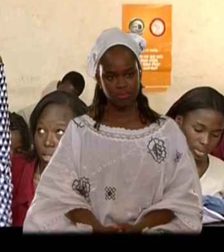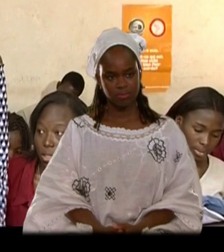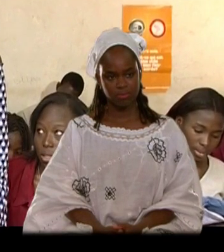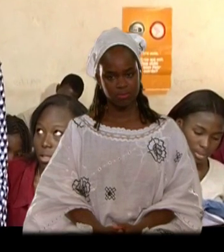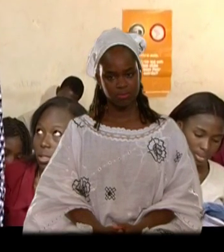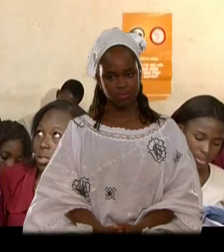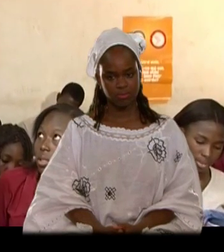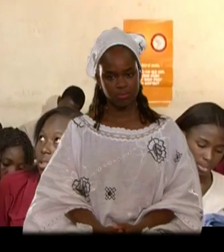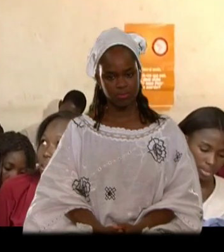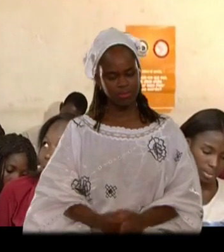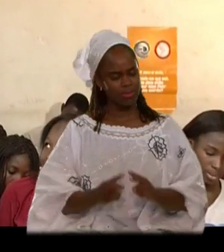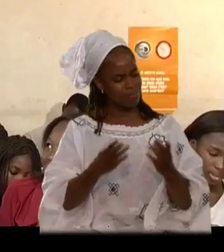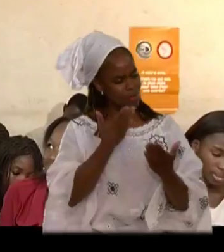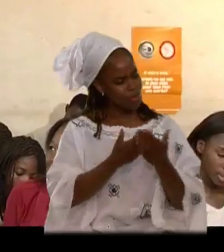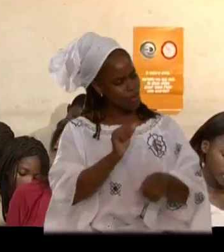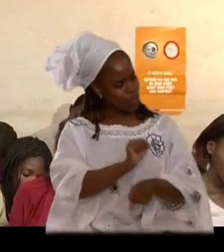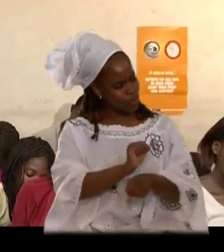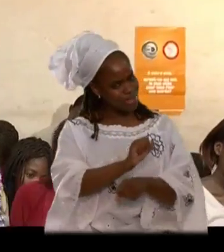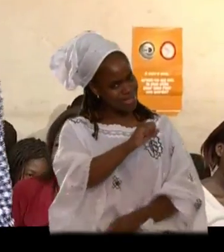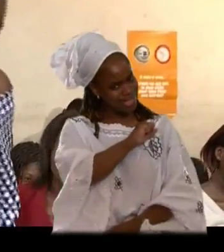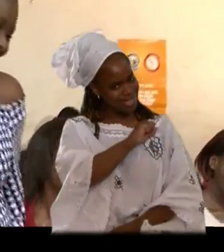Very good work, Sali. Thank you, Miss.